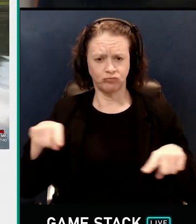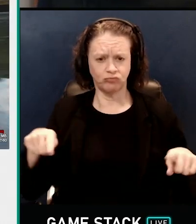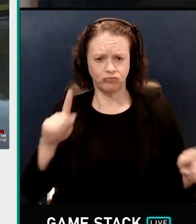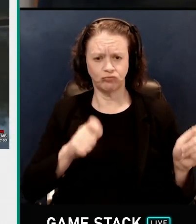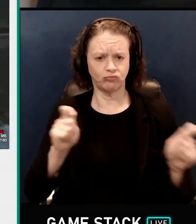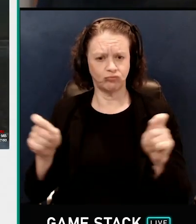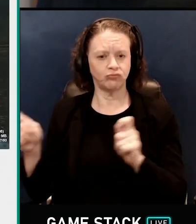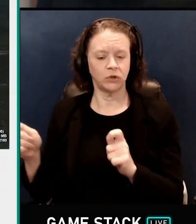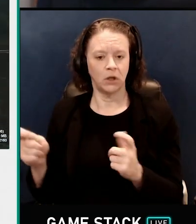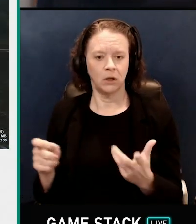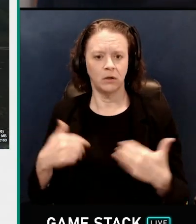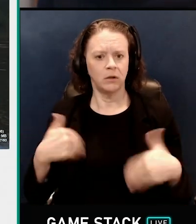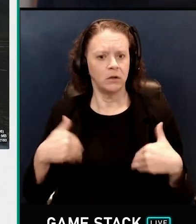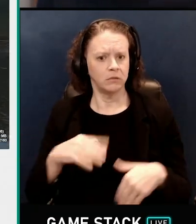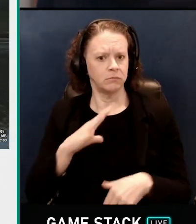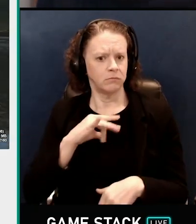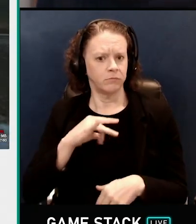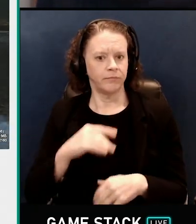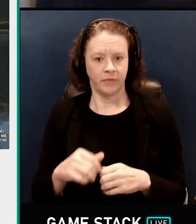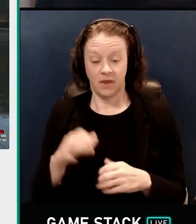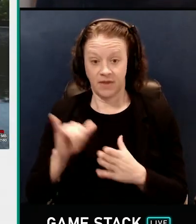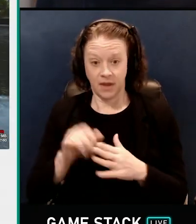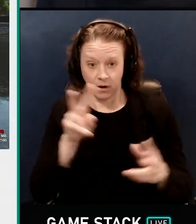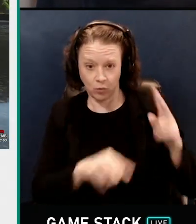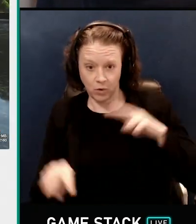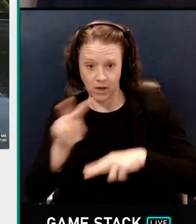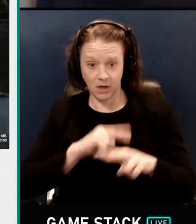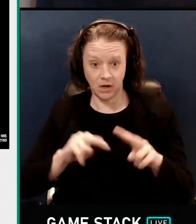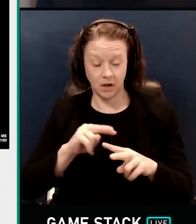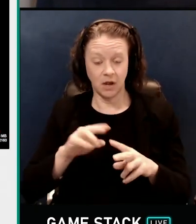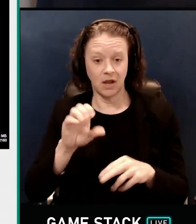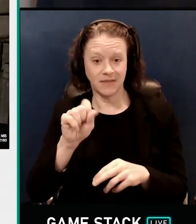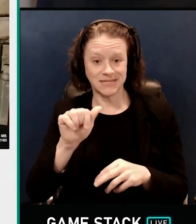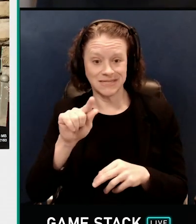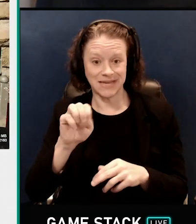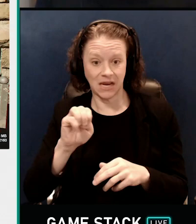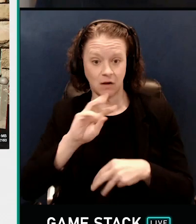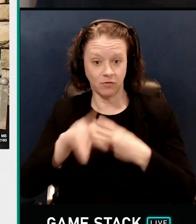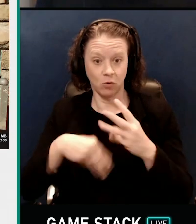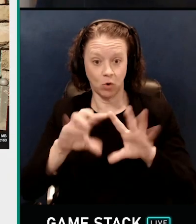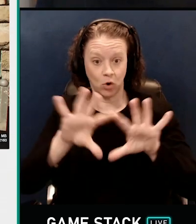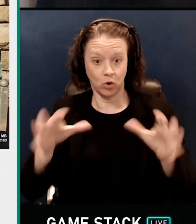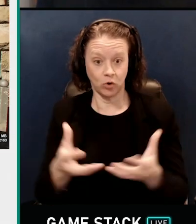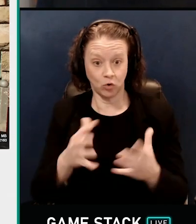They're constantly reading the state of the world around them. They can also read the state of the brain,